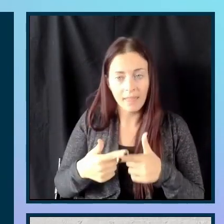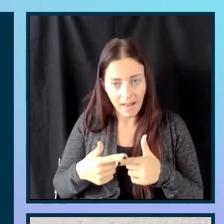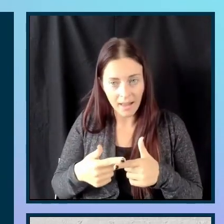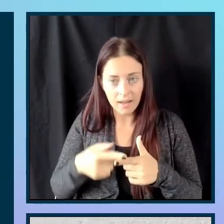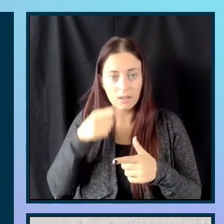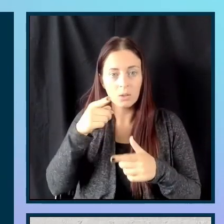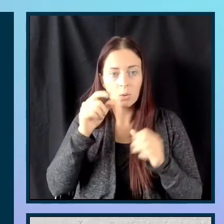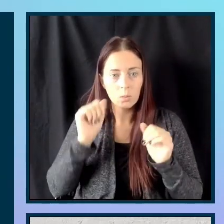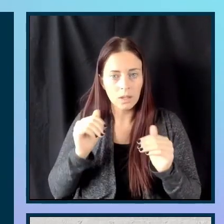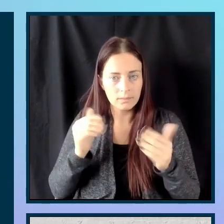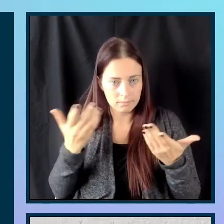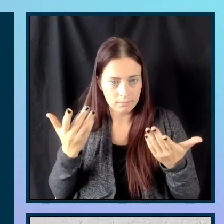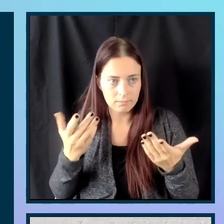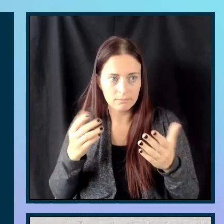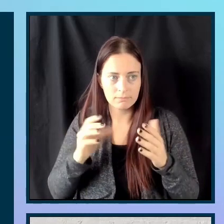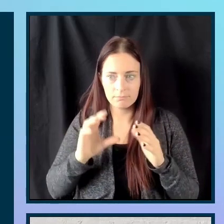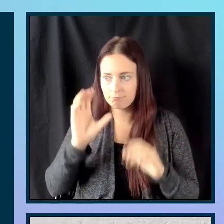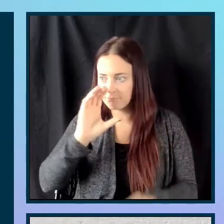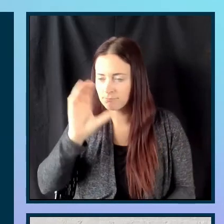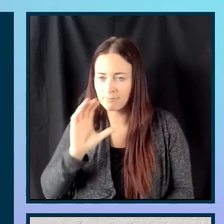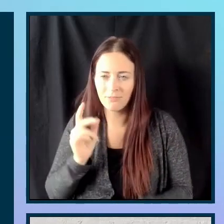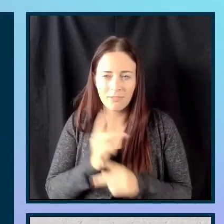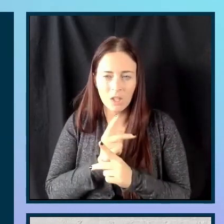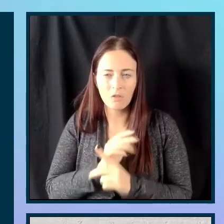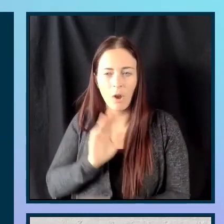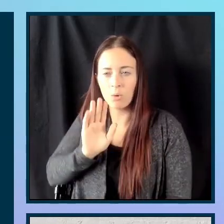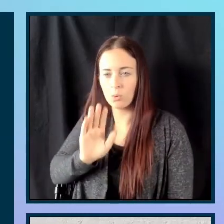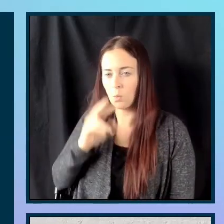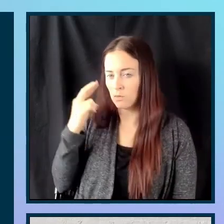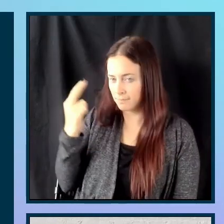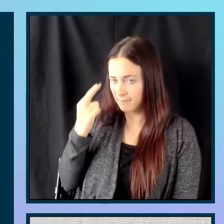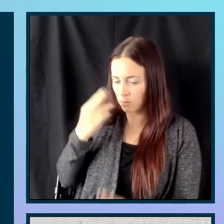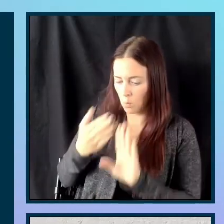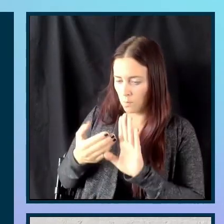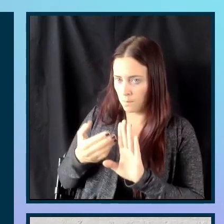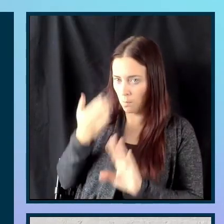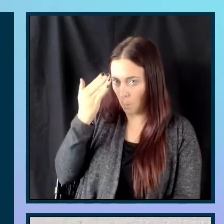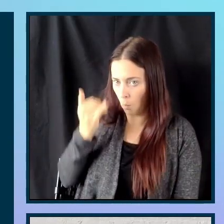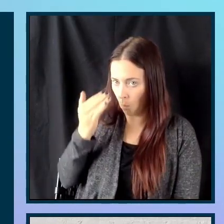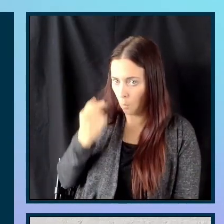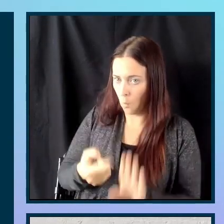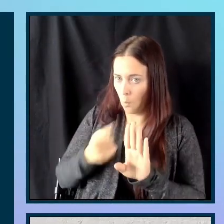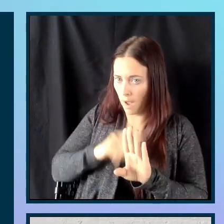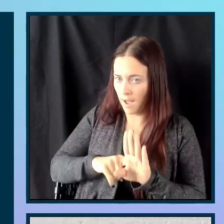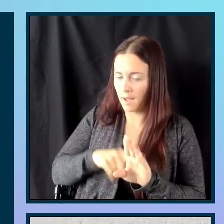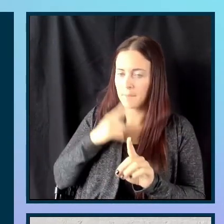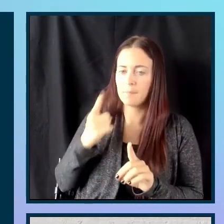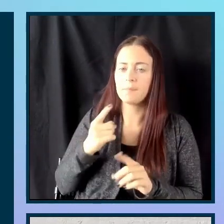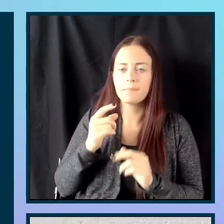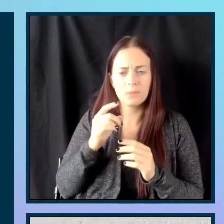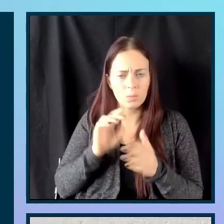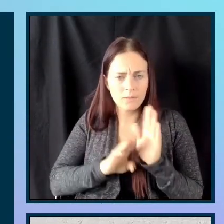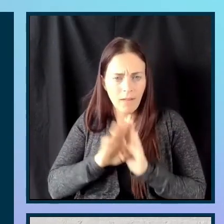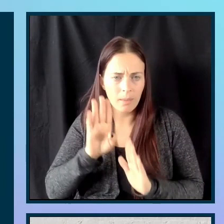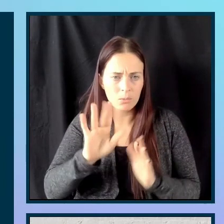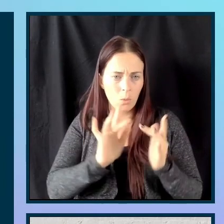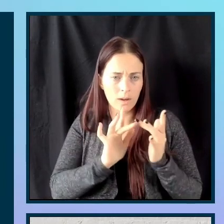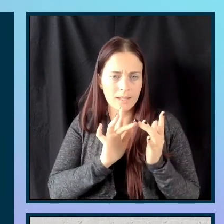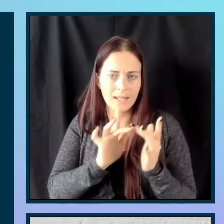by finding your why, which will fuel your what, build your network, which will source your how,